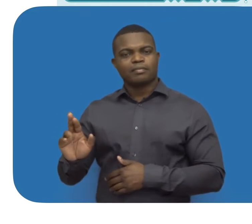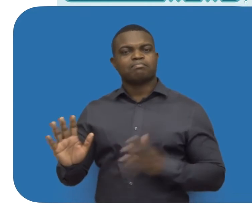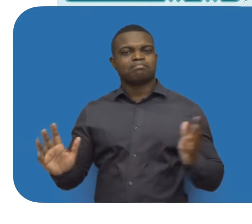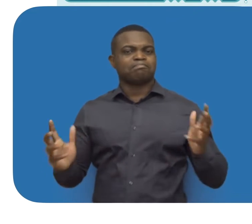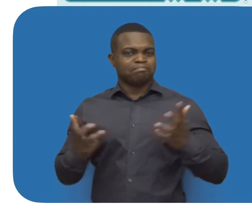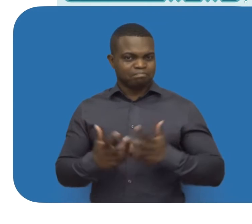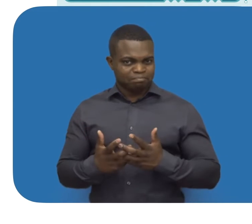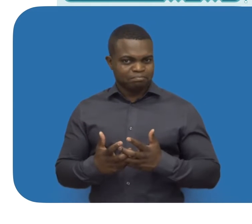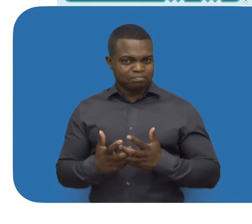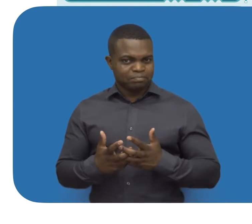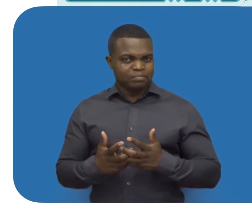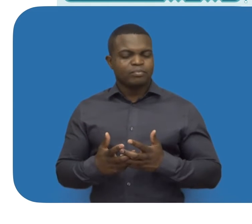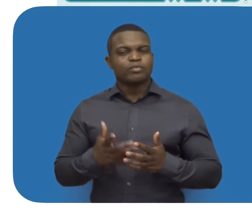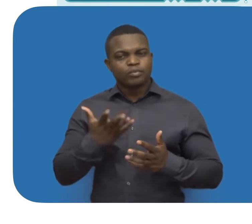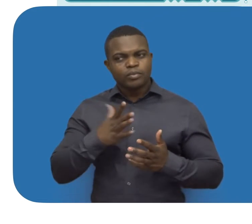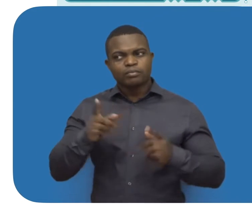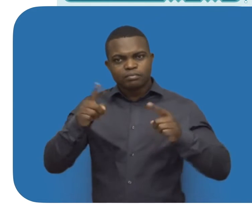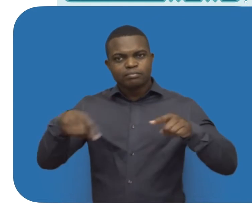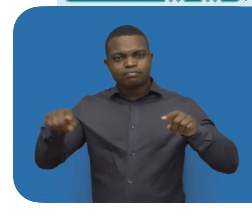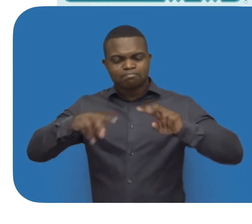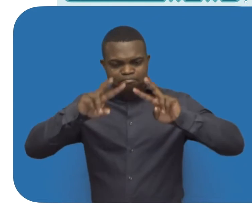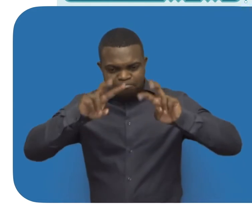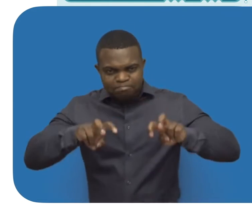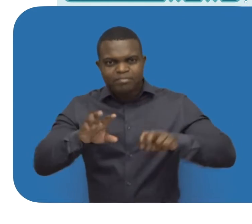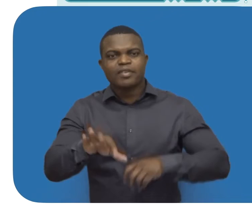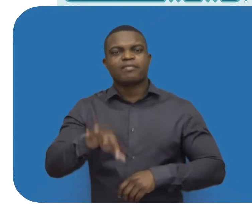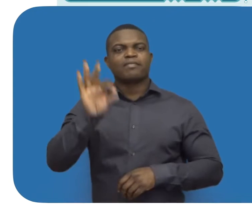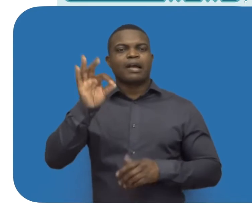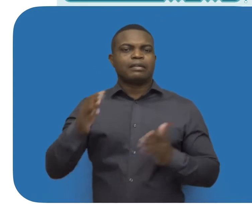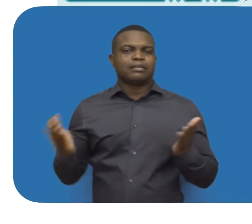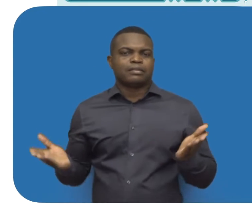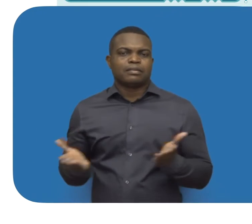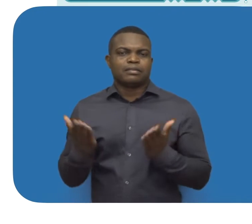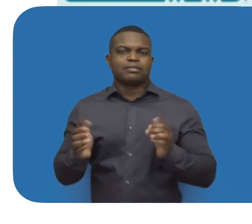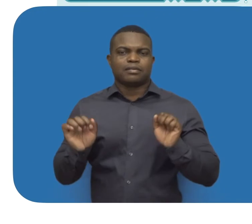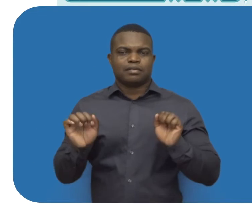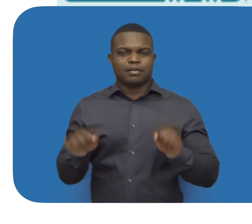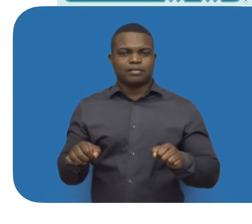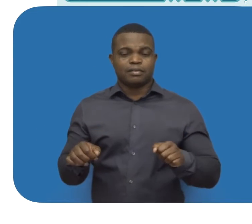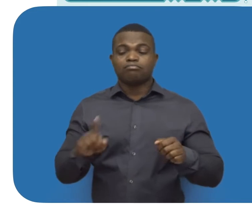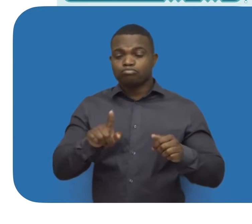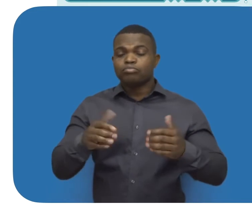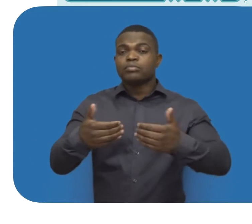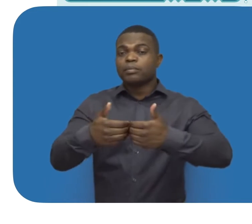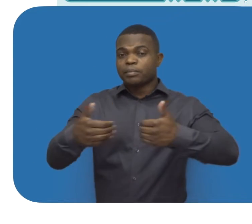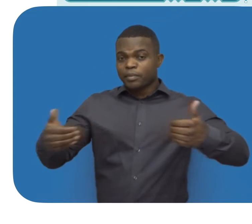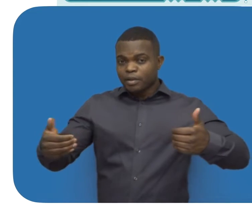To make them reliably findable, each portal is treated as a separate but related dataset